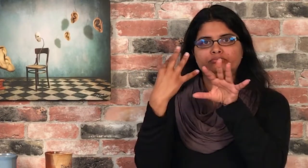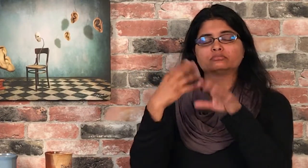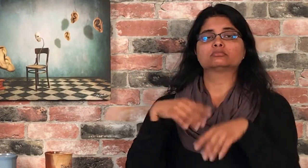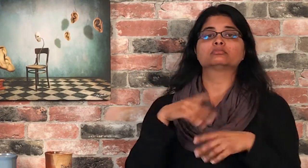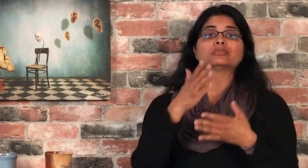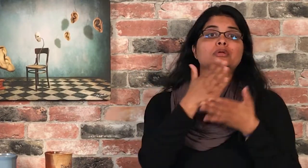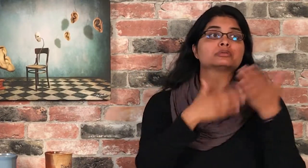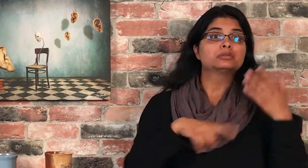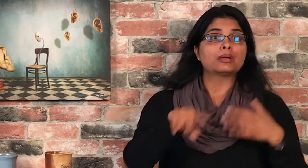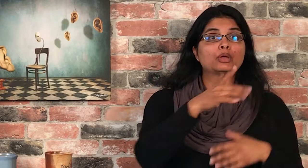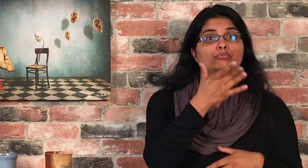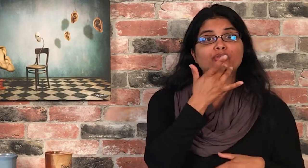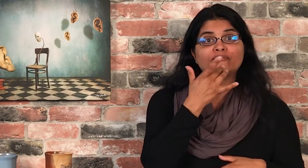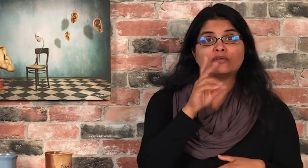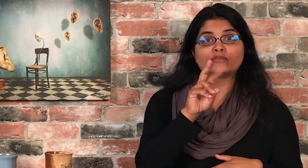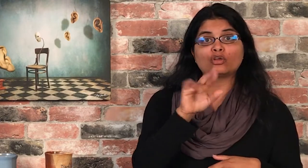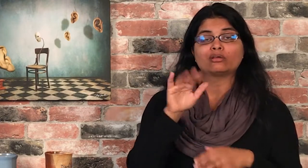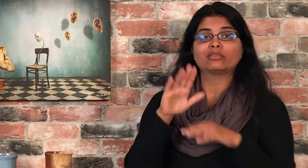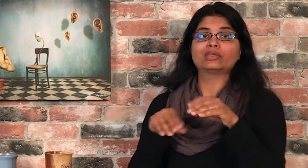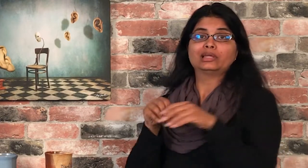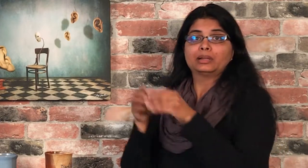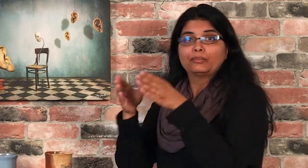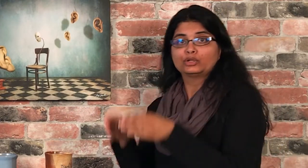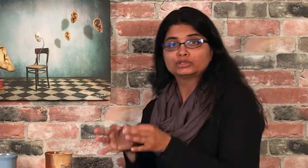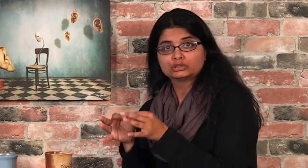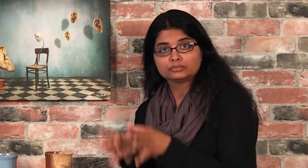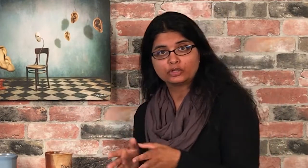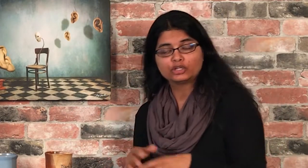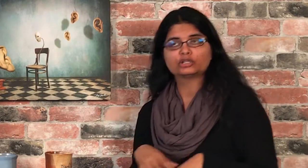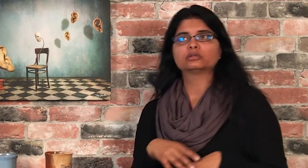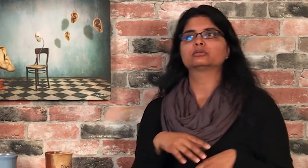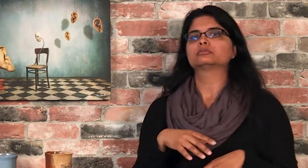Some people prefer VRI to an in-person interpreter.